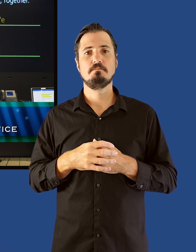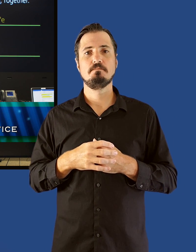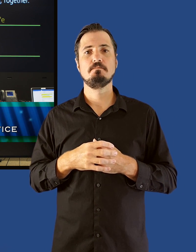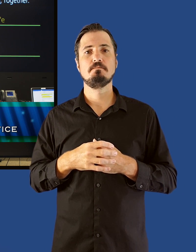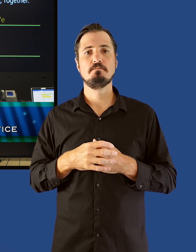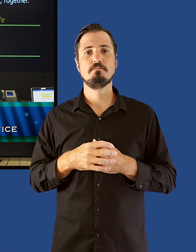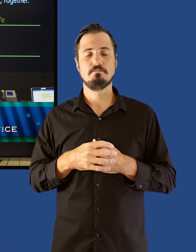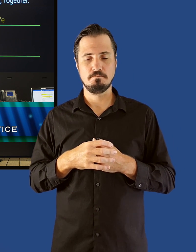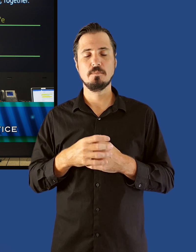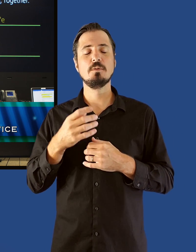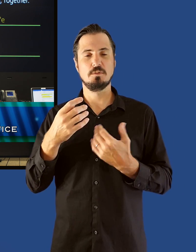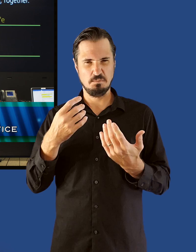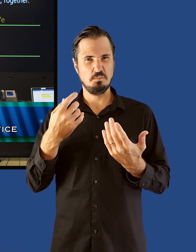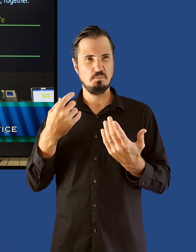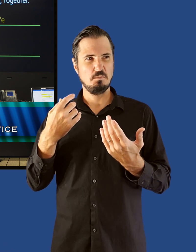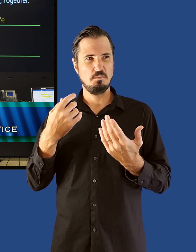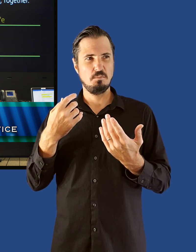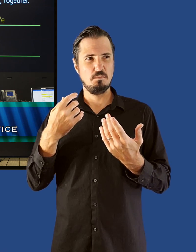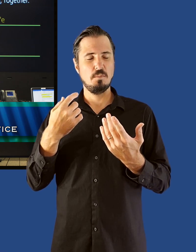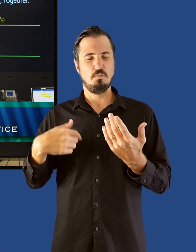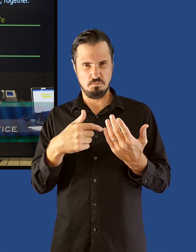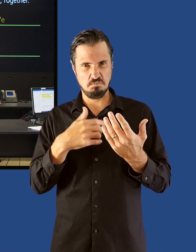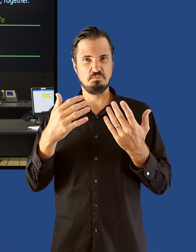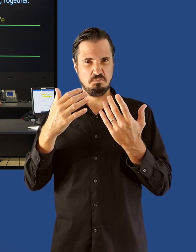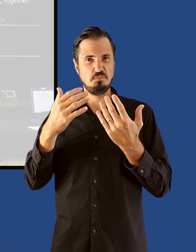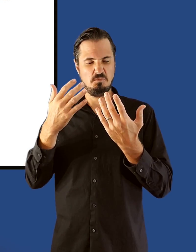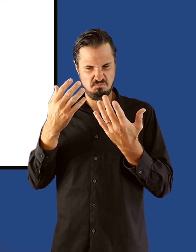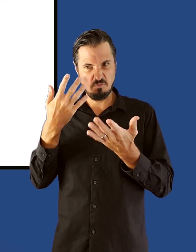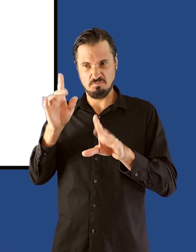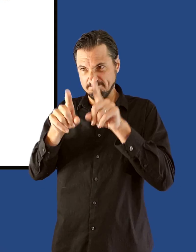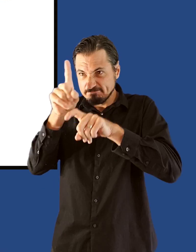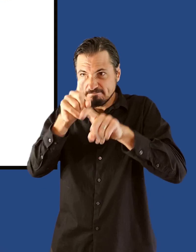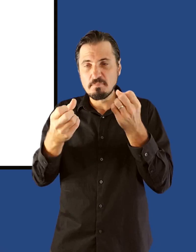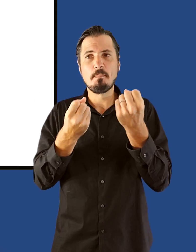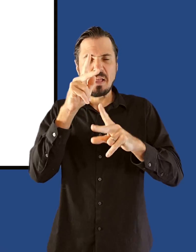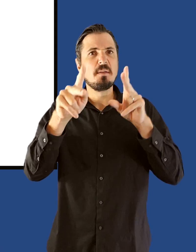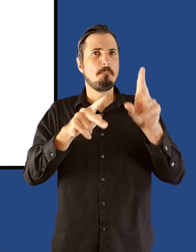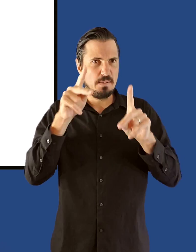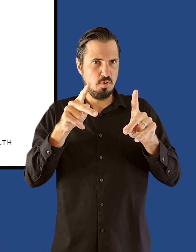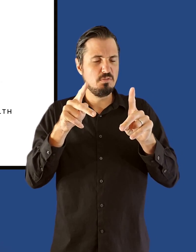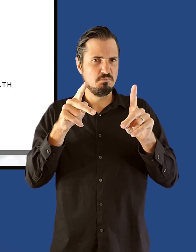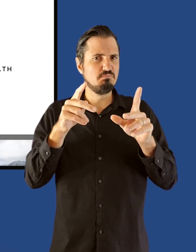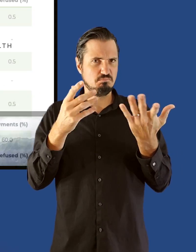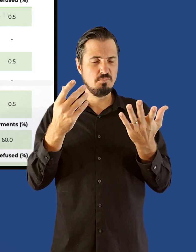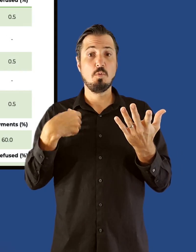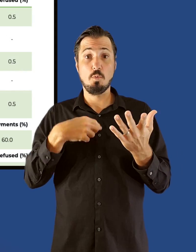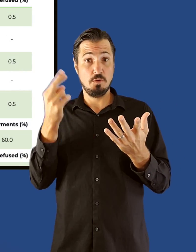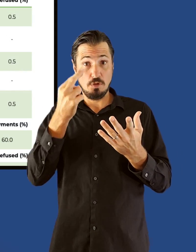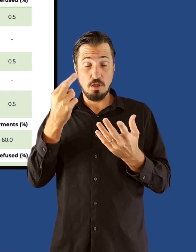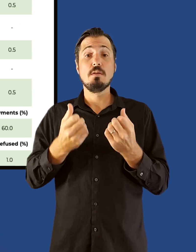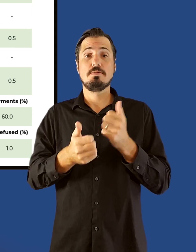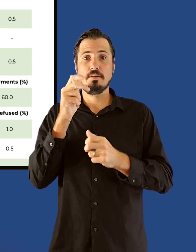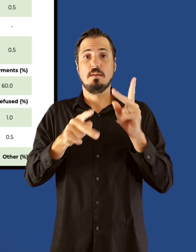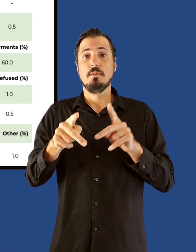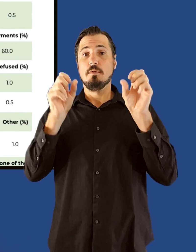A detailed survey of Kaua`i residents during the middle of the COVID-19 crisis found that most of us are able to handle our short-term financial obligations,